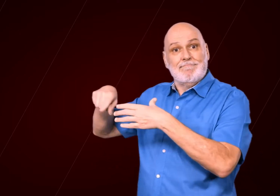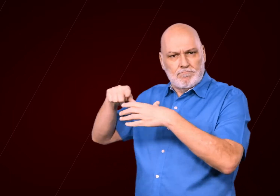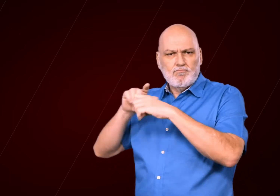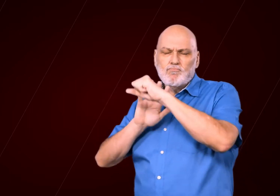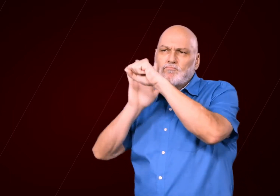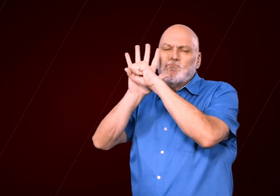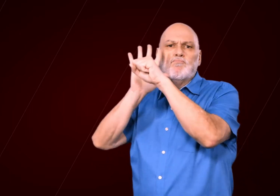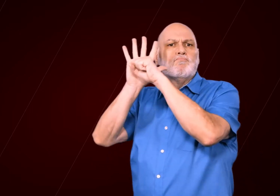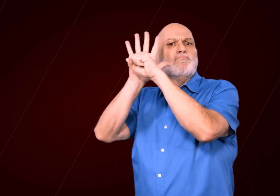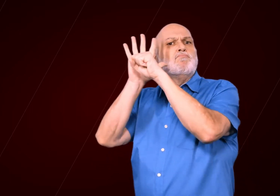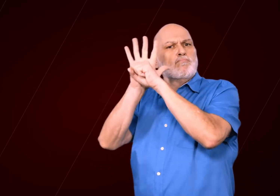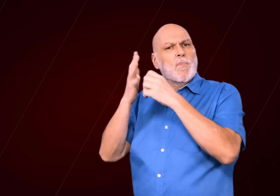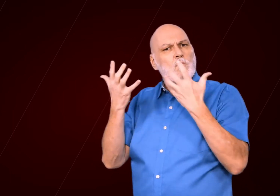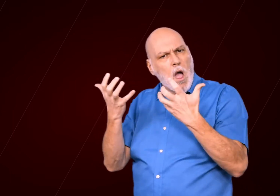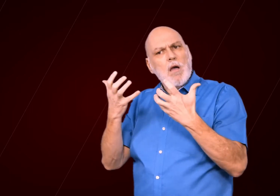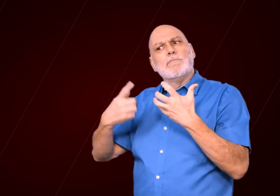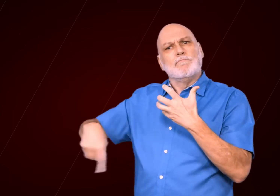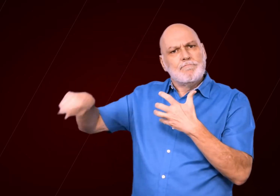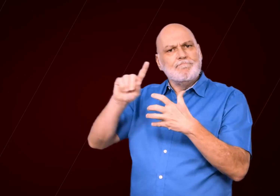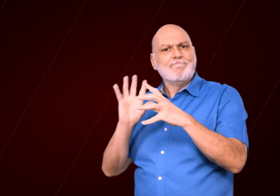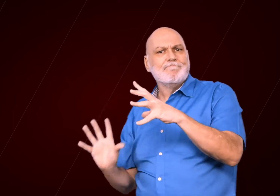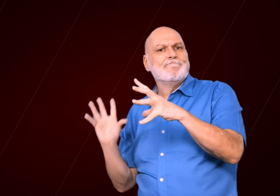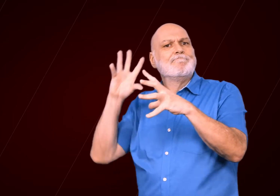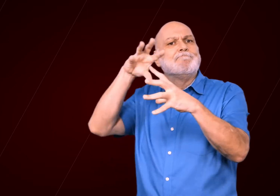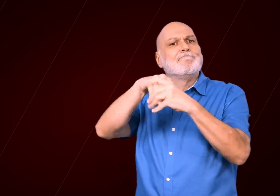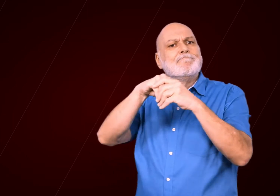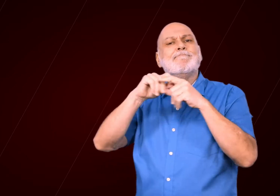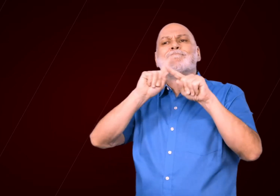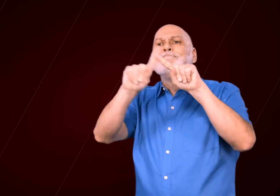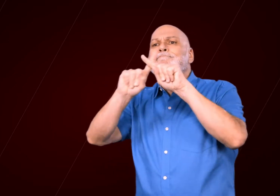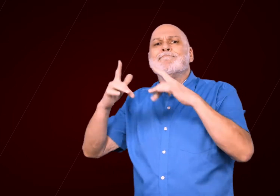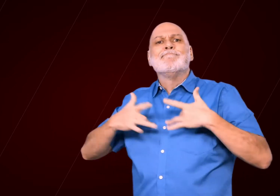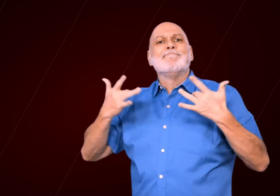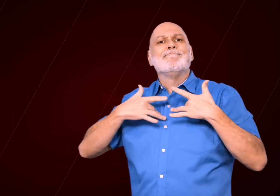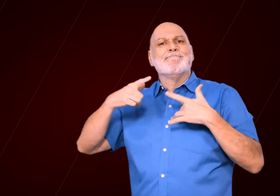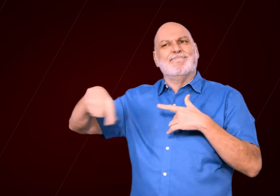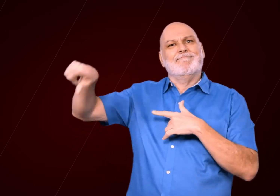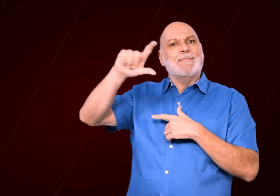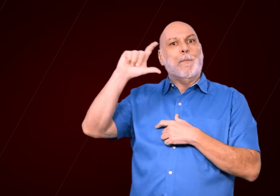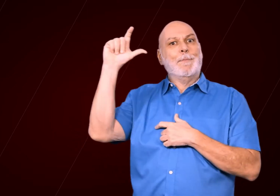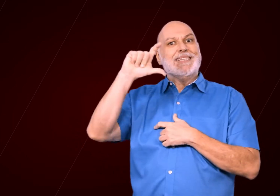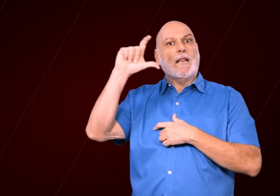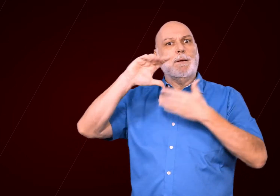and to advocate for the inclusion of them in events